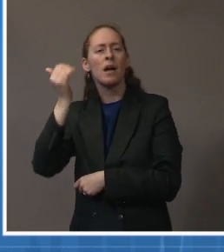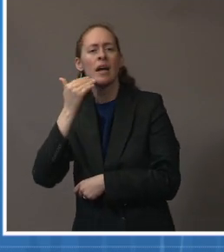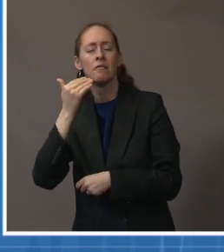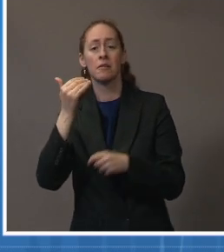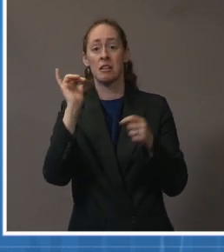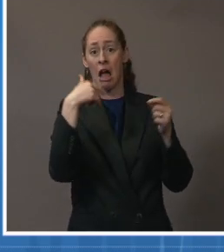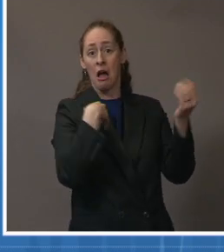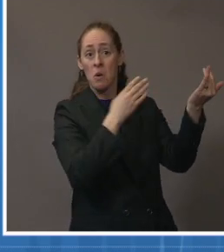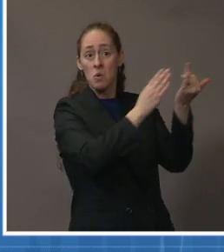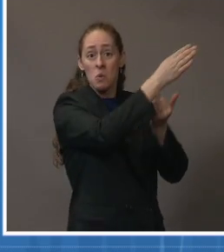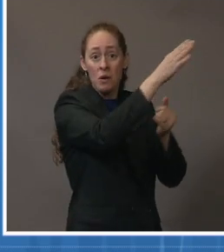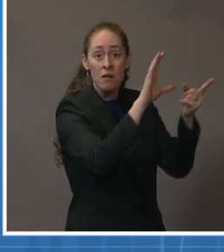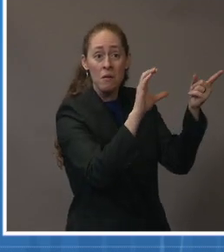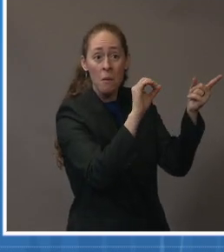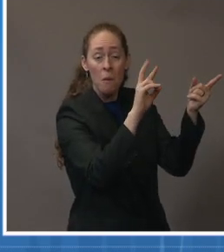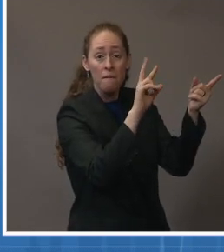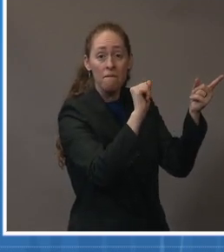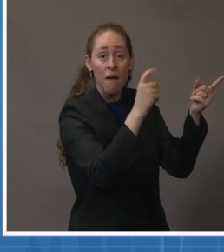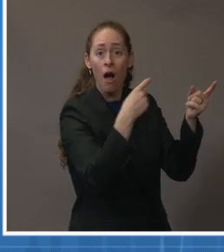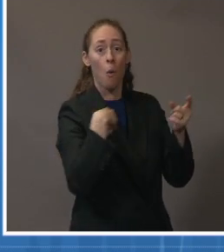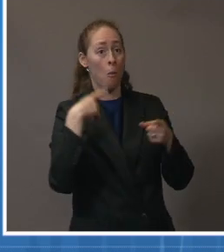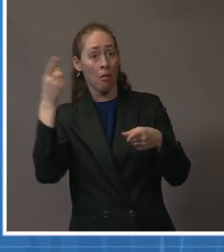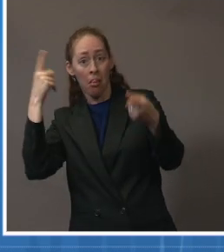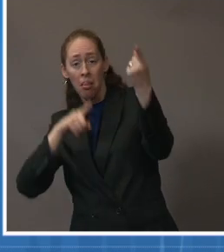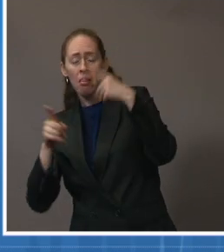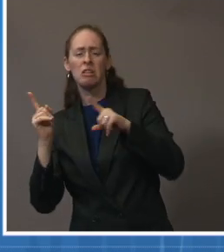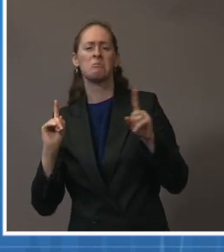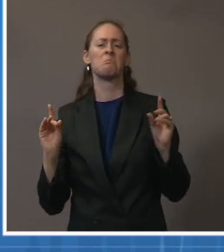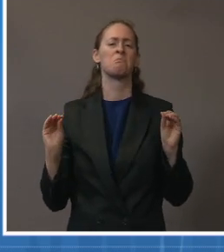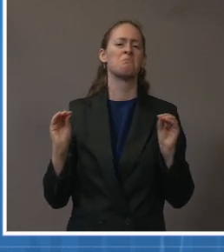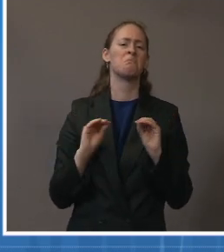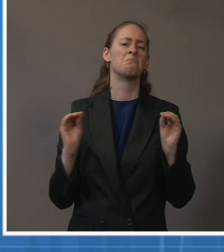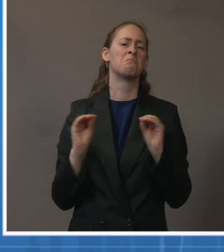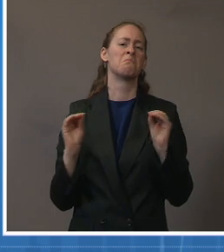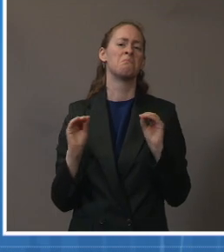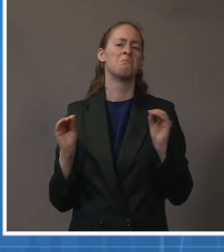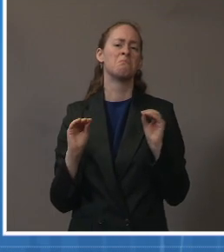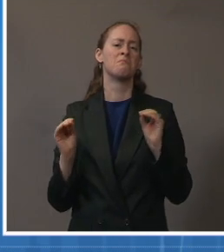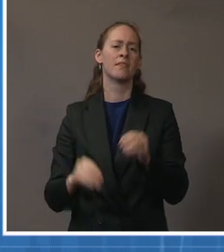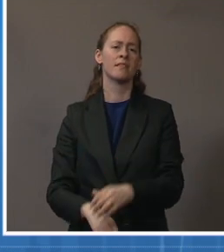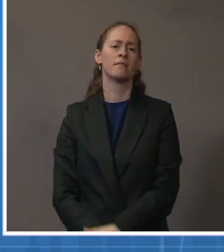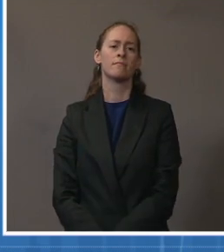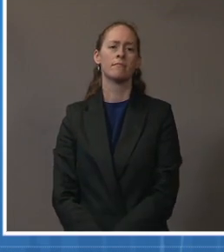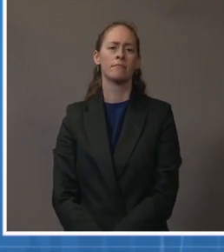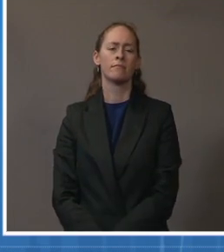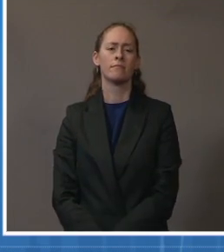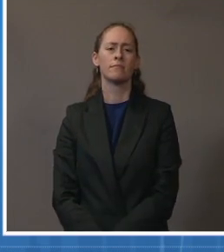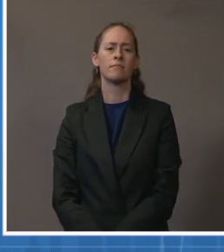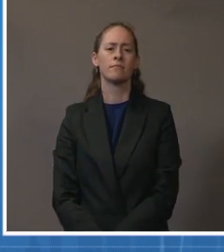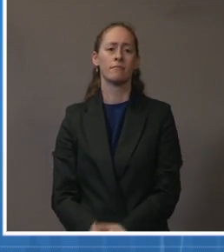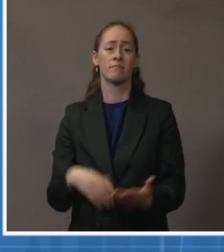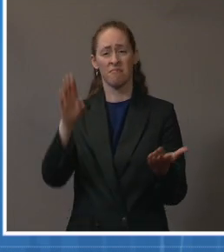of Gaza or the West Bank, but we feel that given what they are dealing with and the situation on the ground there,